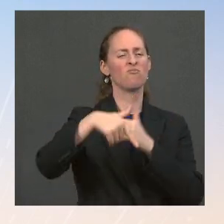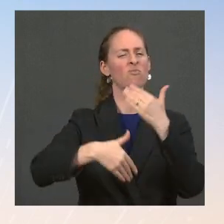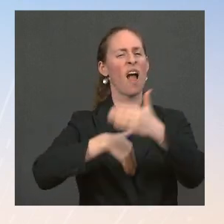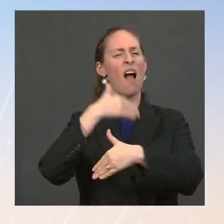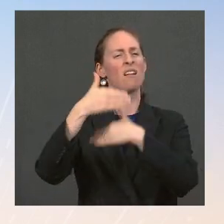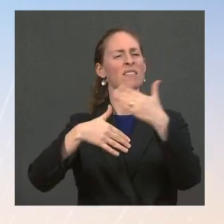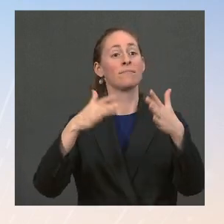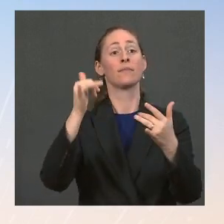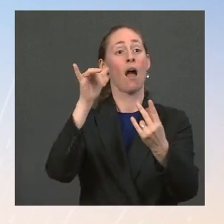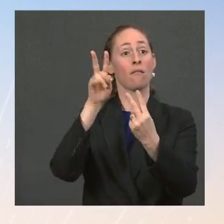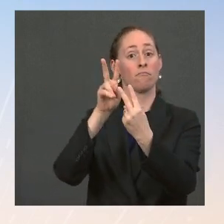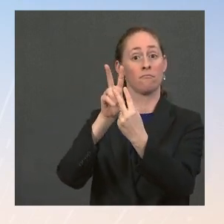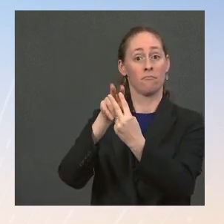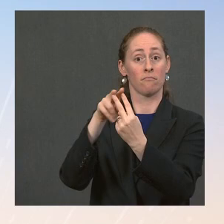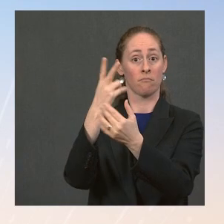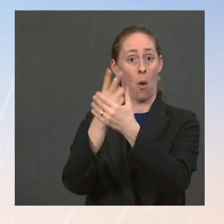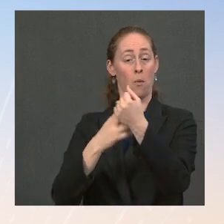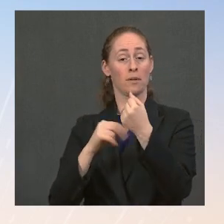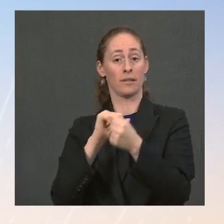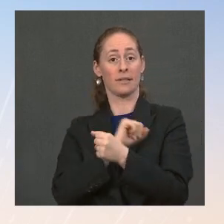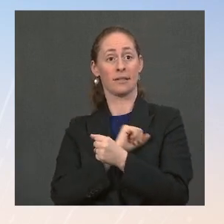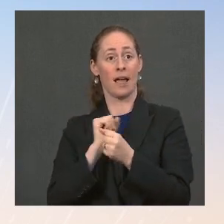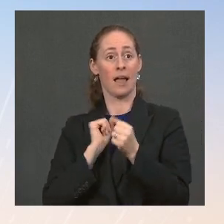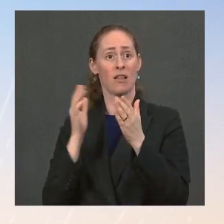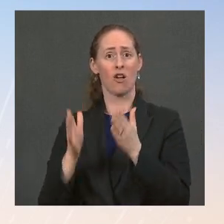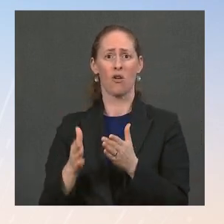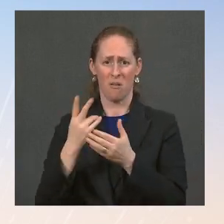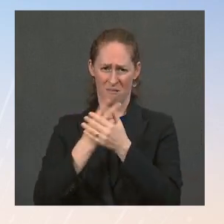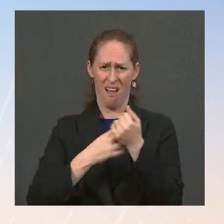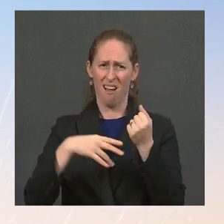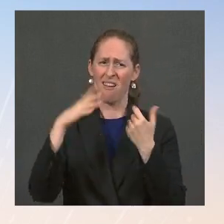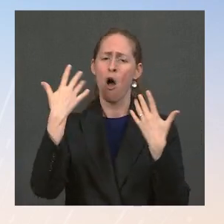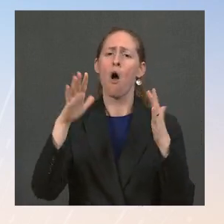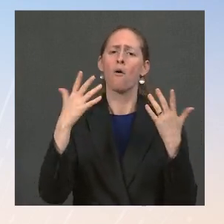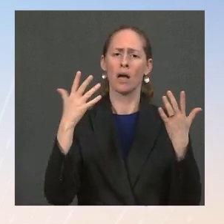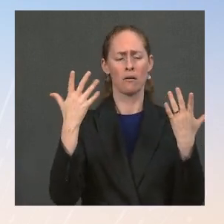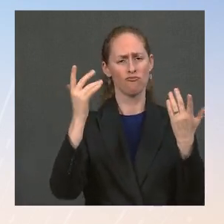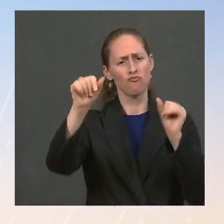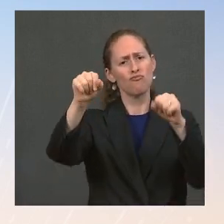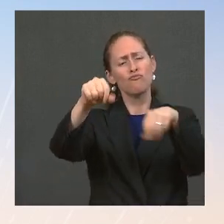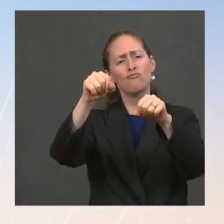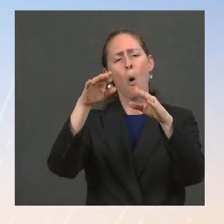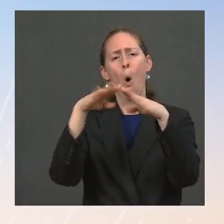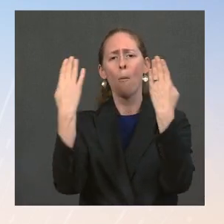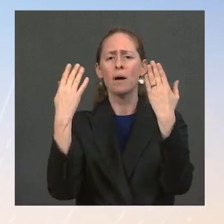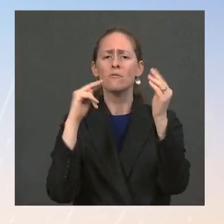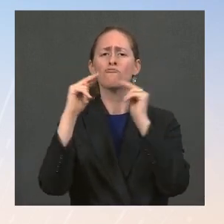are negotiating in good faith; that there is a recognition that not only do some people